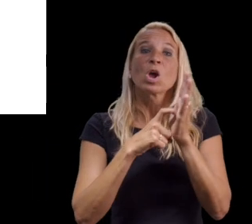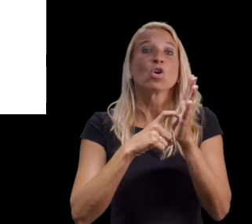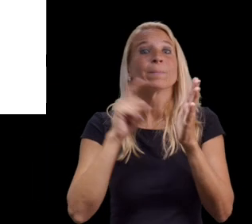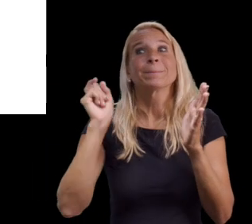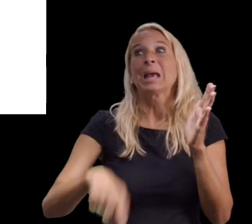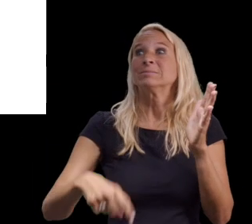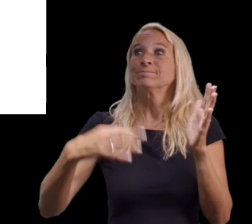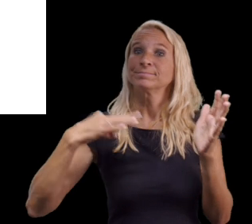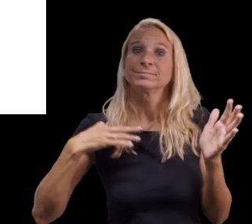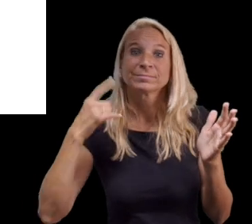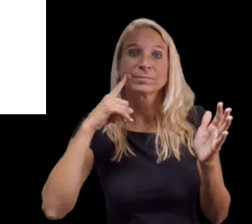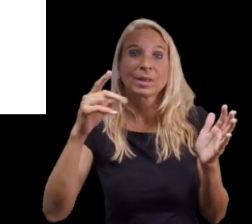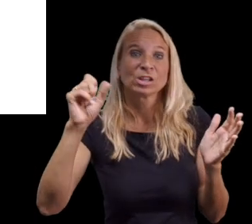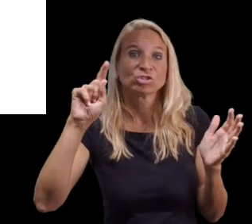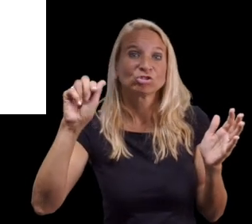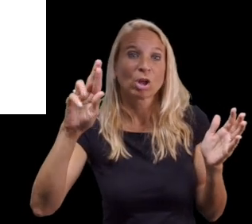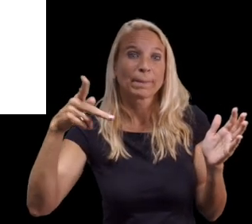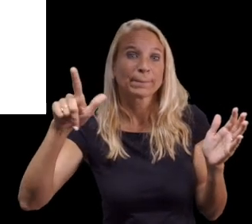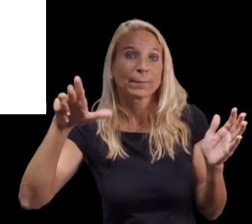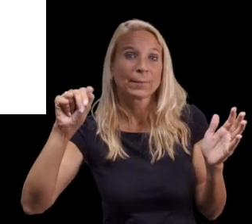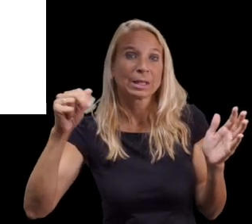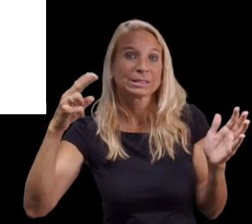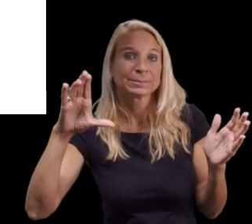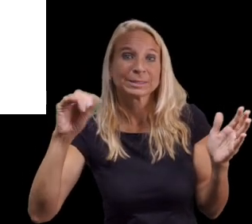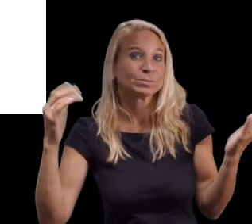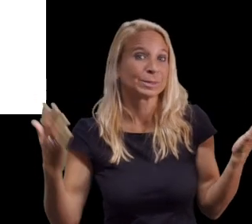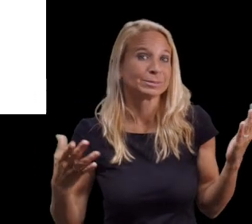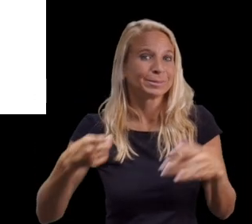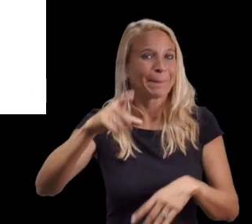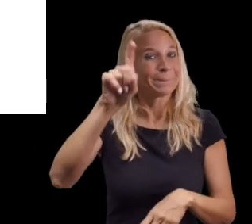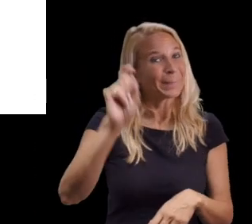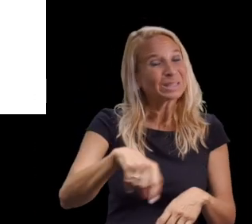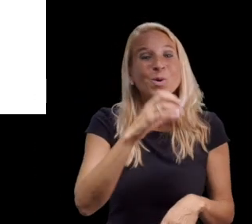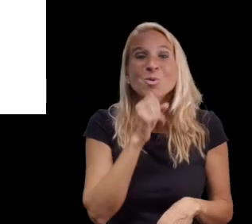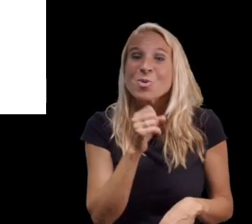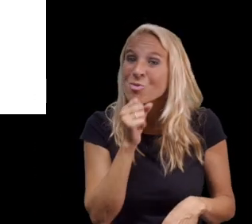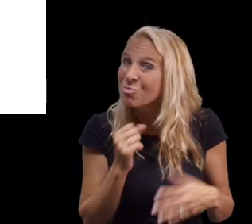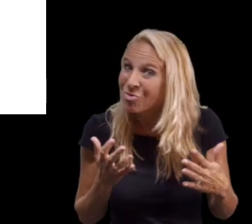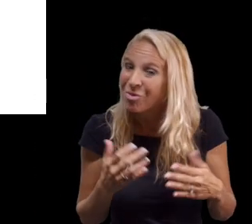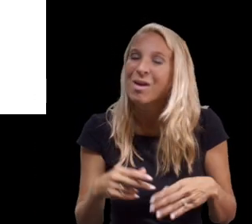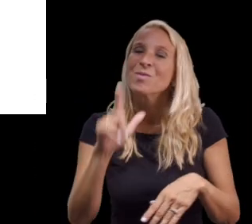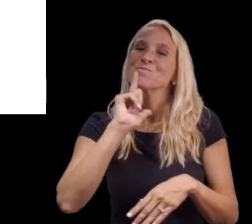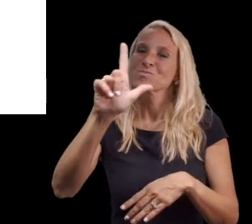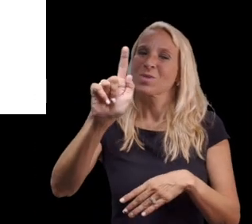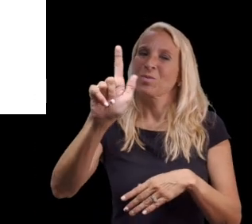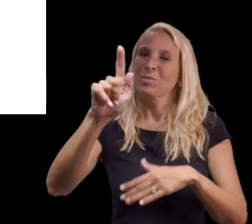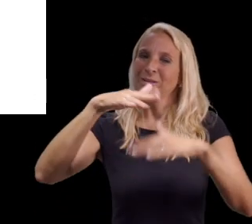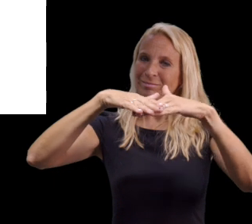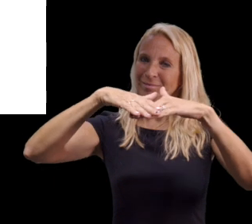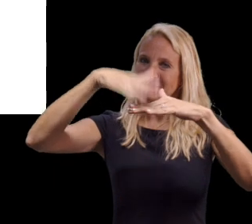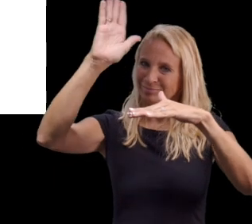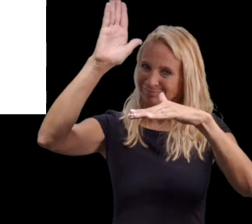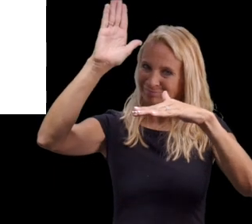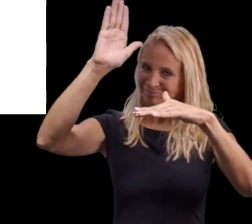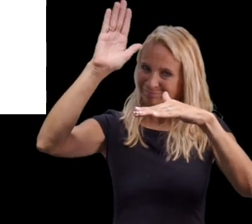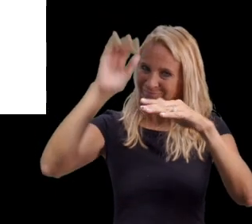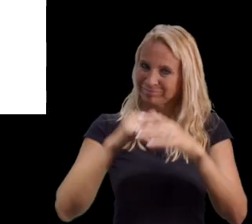The requirements to receive the STAR Plus HCBS waiver is that you must be 21 years or older.